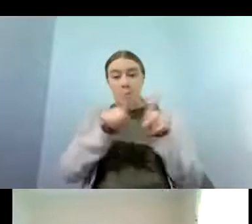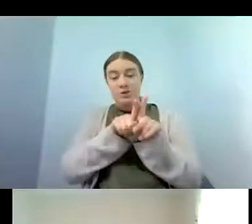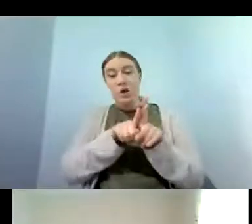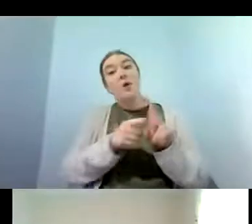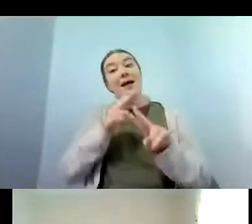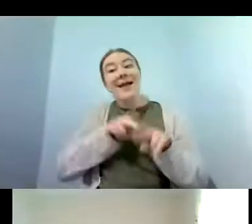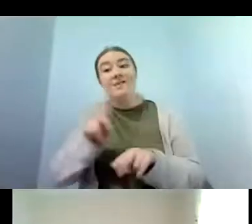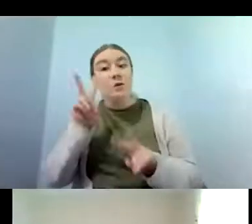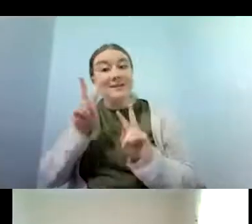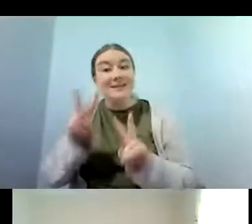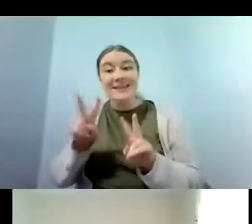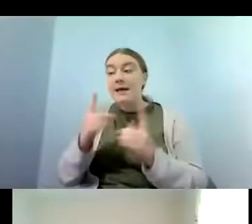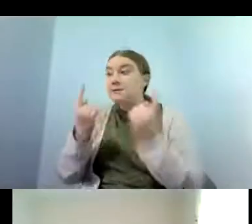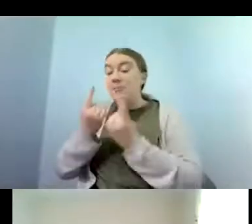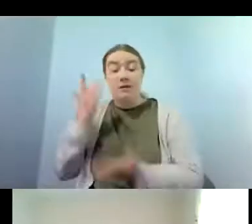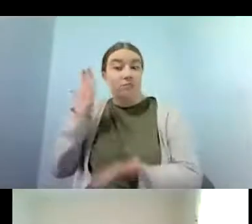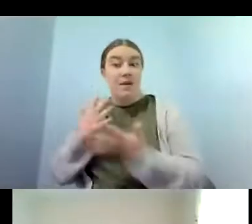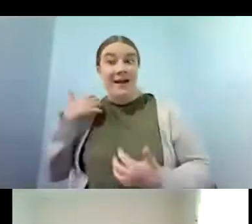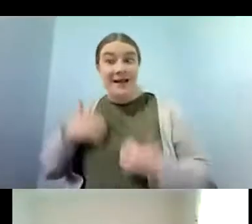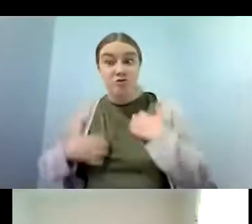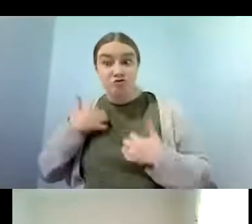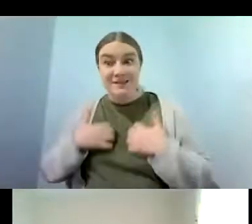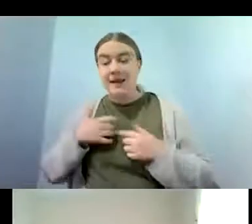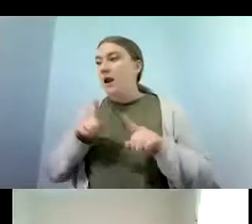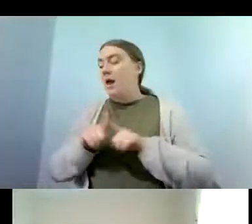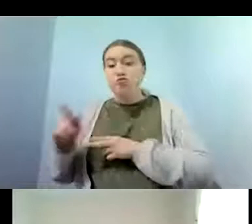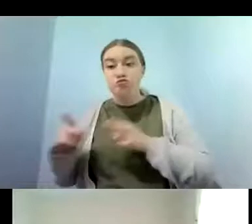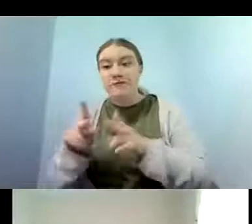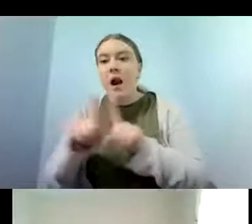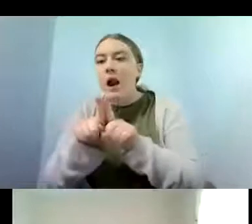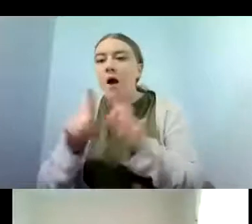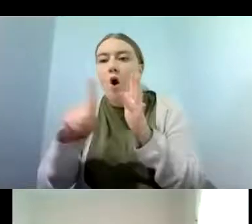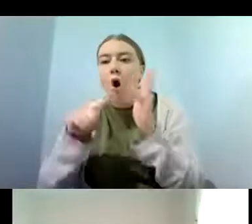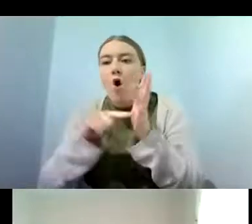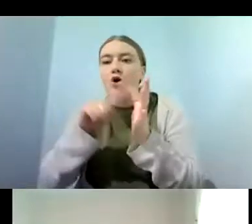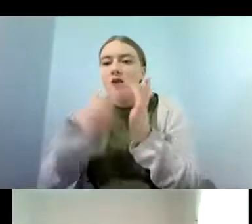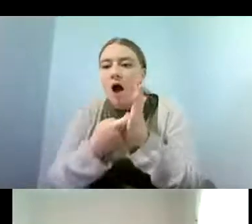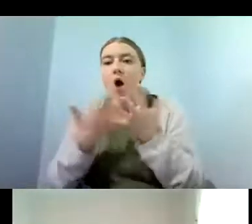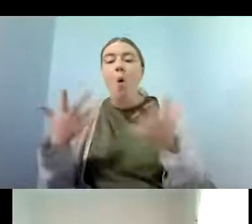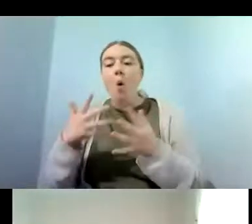particular interest and particularly to rivers such as otter or kingfisher you can also log that